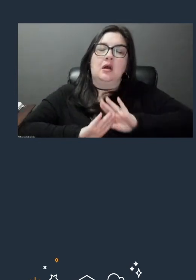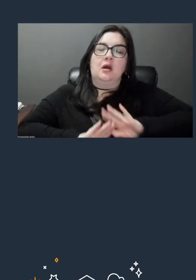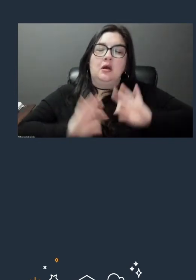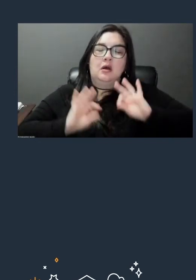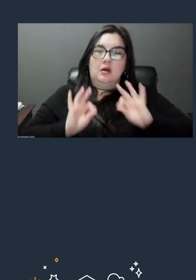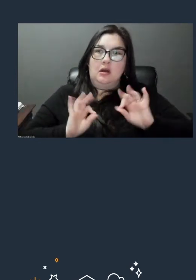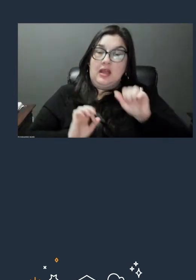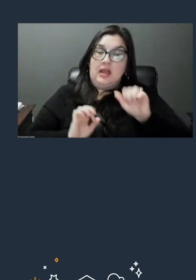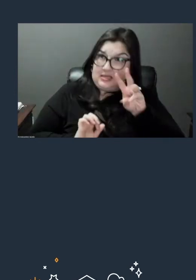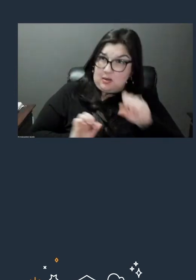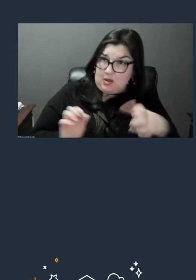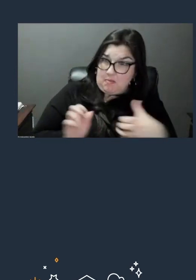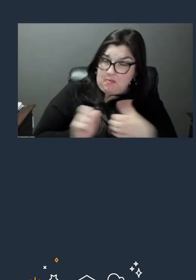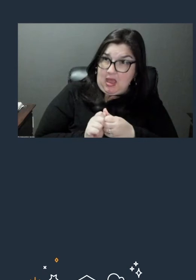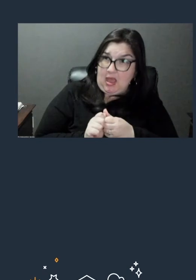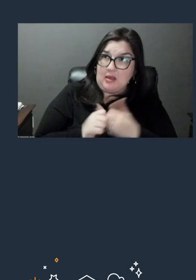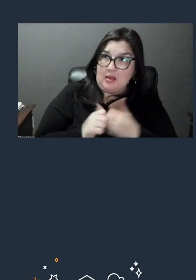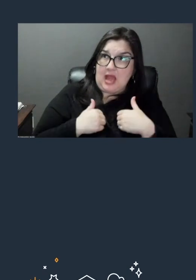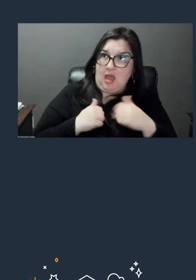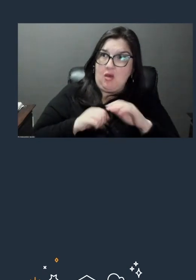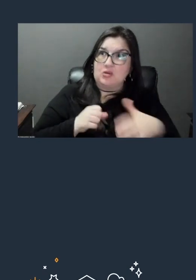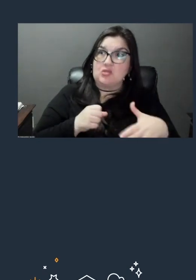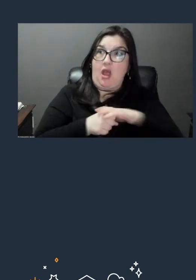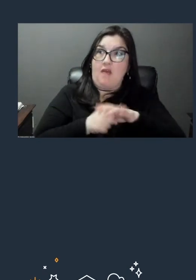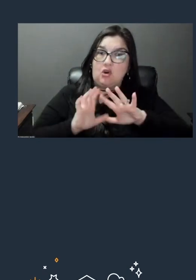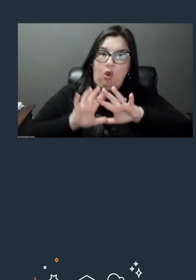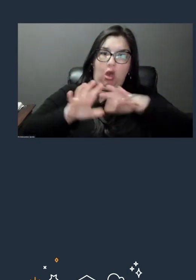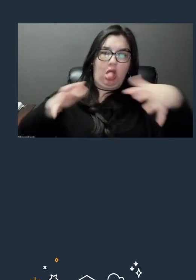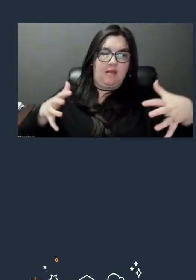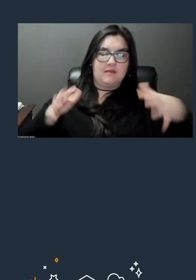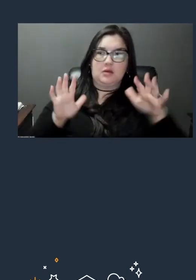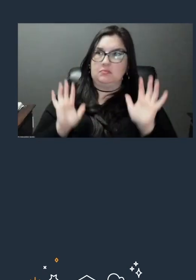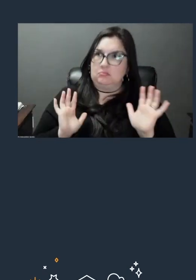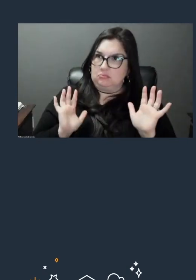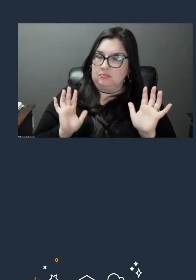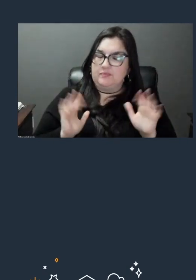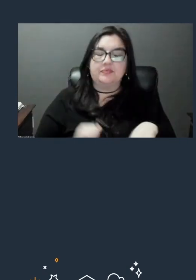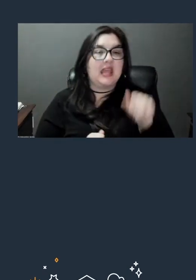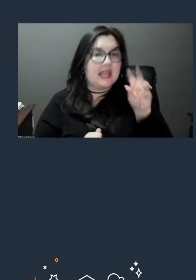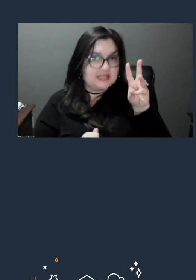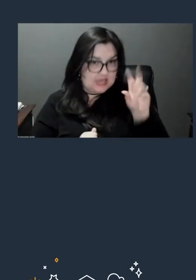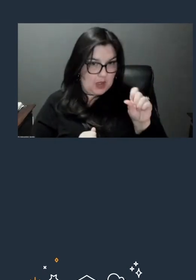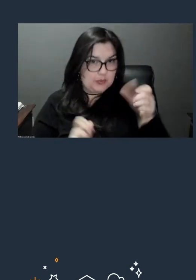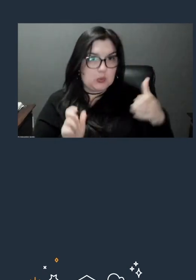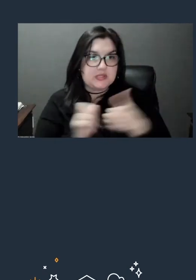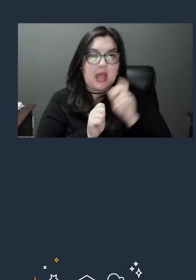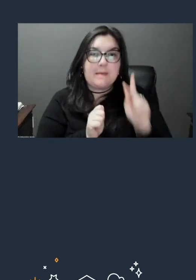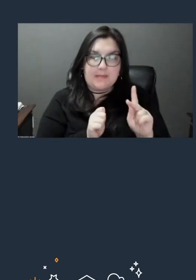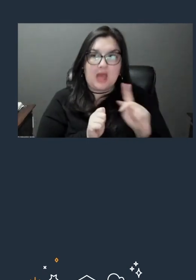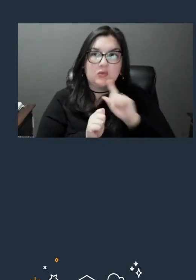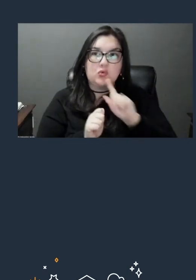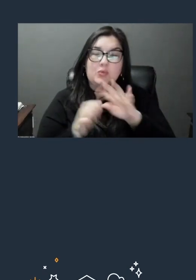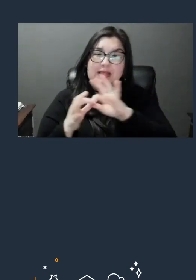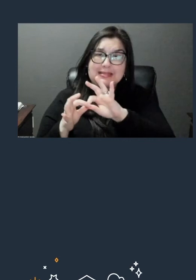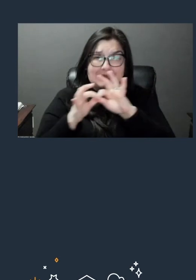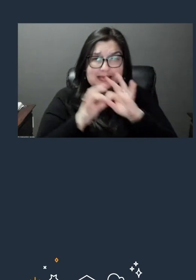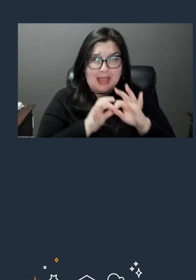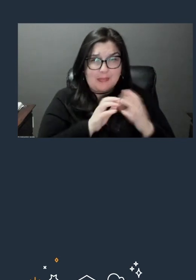that I've got them all covered? Yeah, so AWS Backup is seamlessly integrated with AWS Organizations,